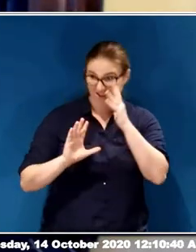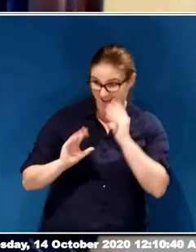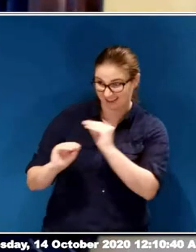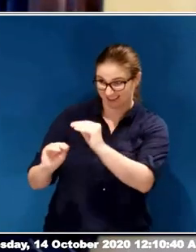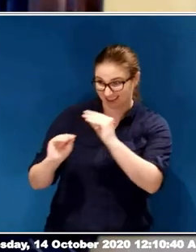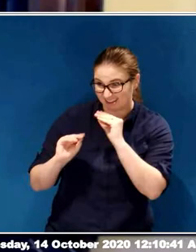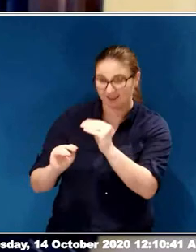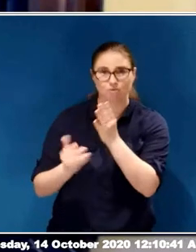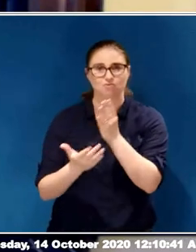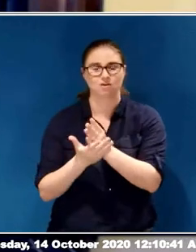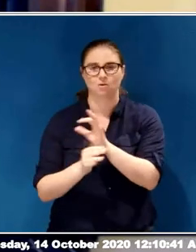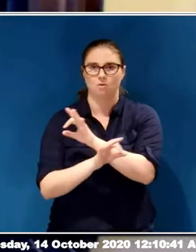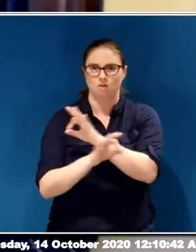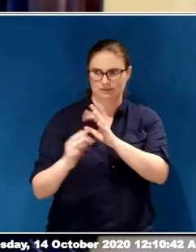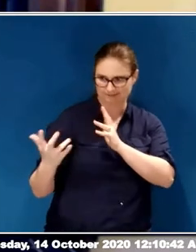to achieve their potential.